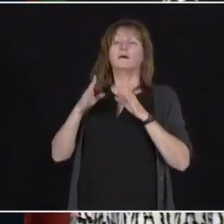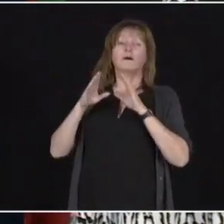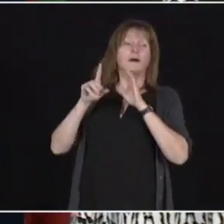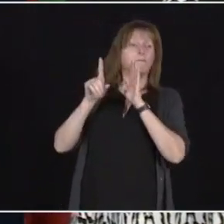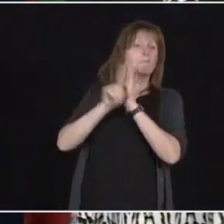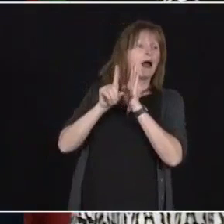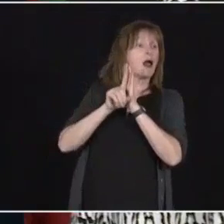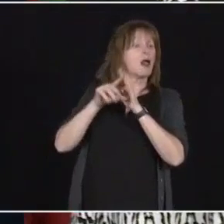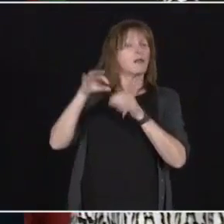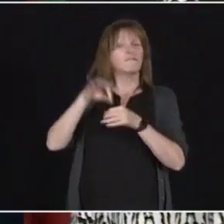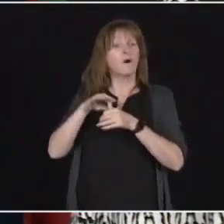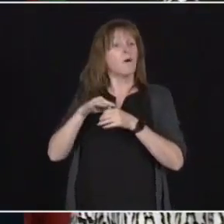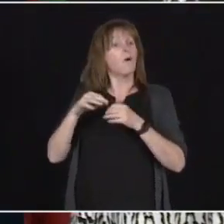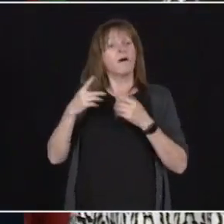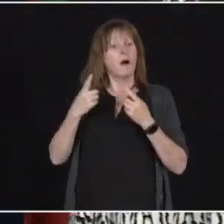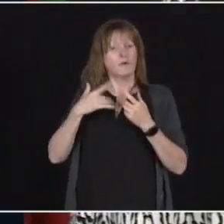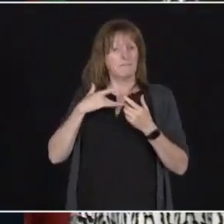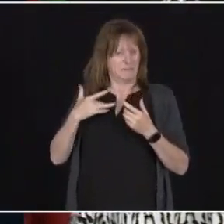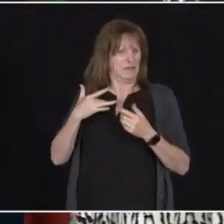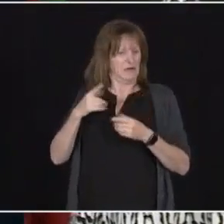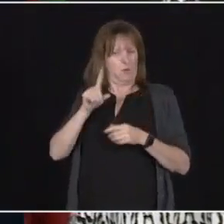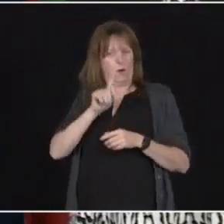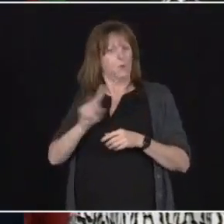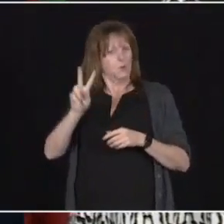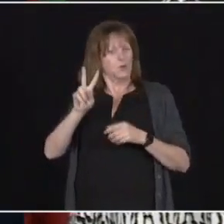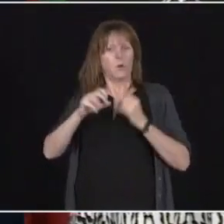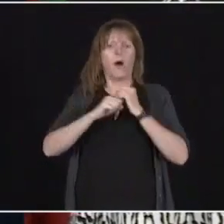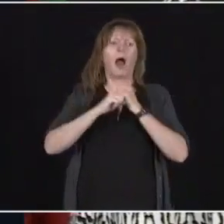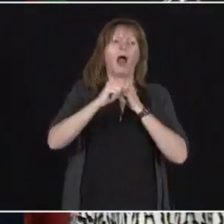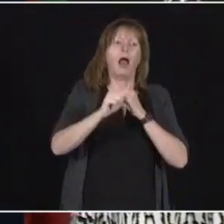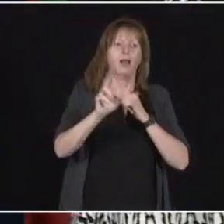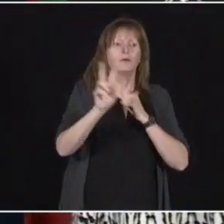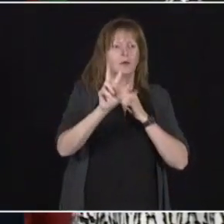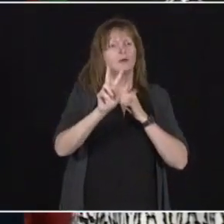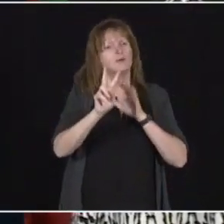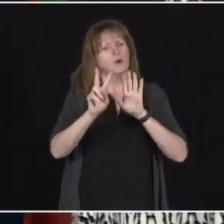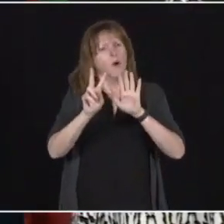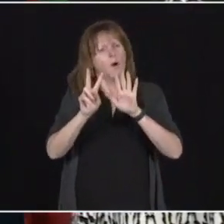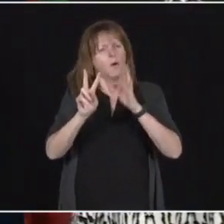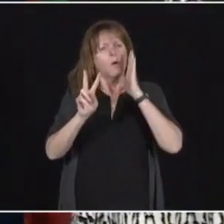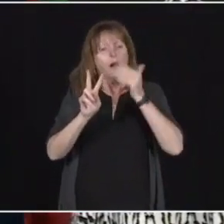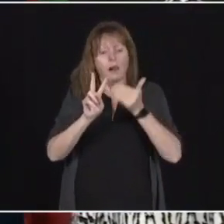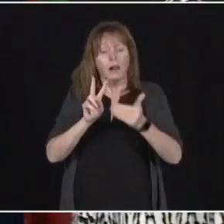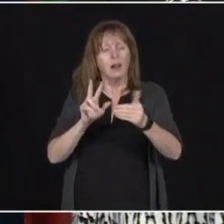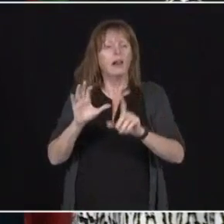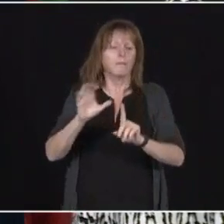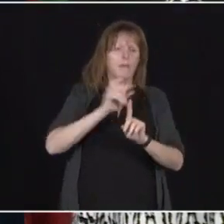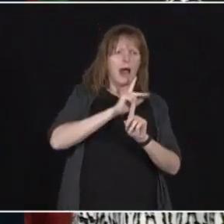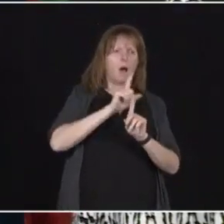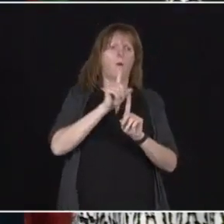started going off and that's why we bumped it up to 2 PM, but we want to get back on a 1 PM,